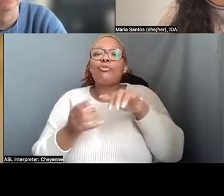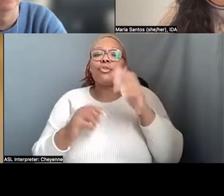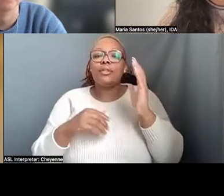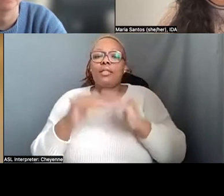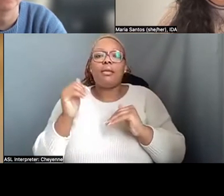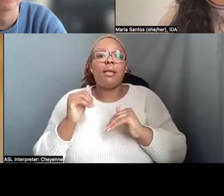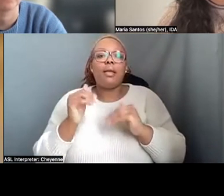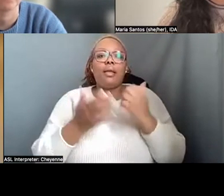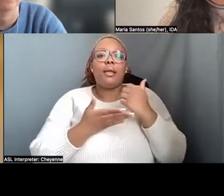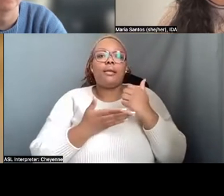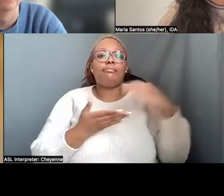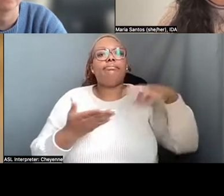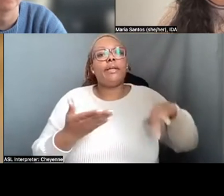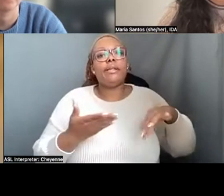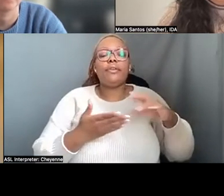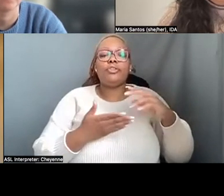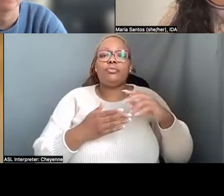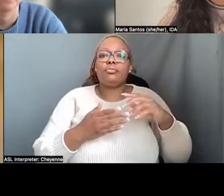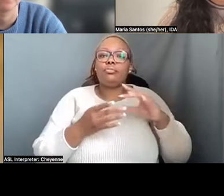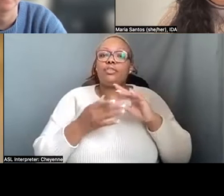in terms of understanding what your impact is.